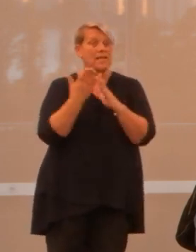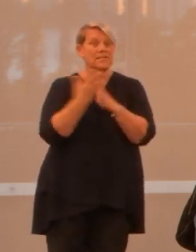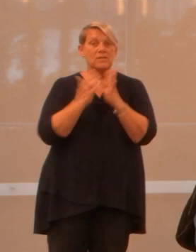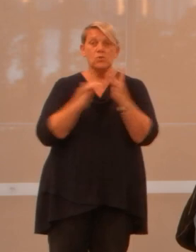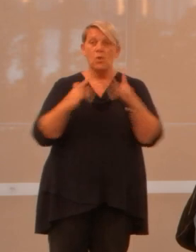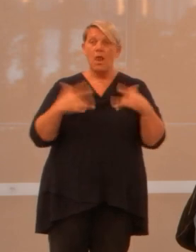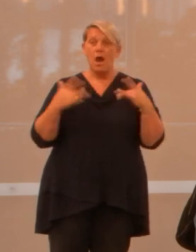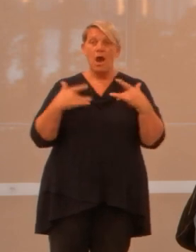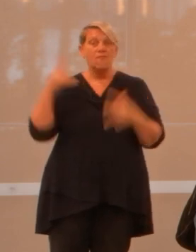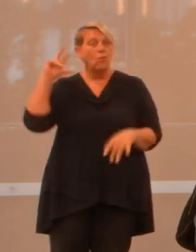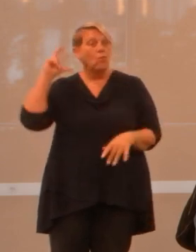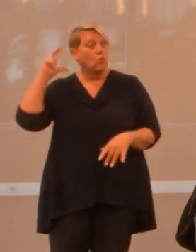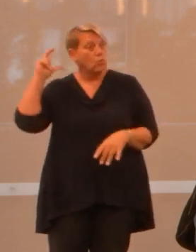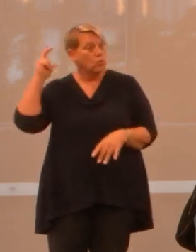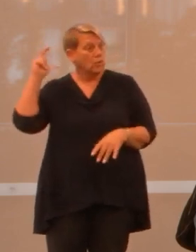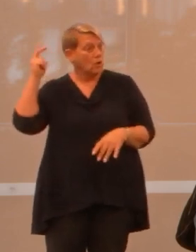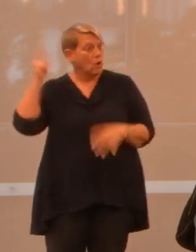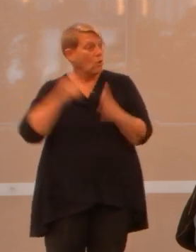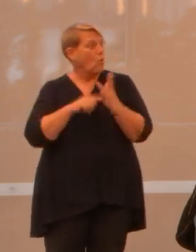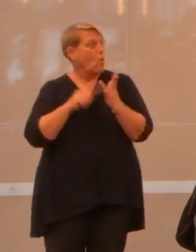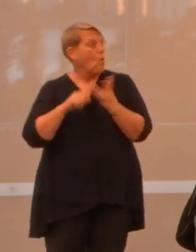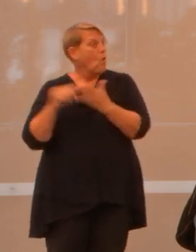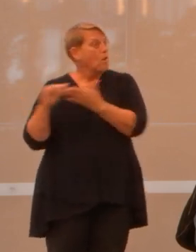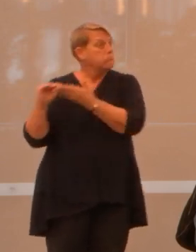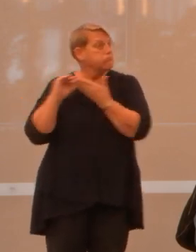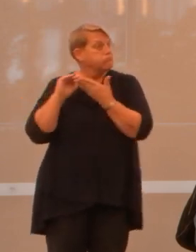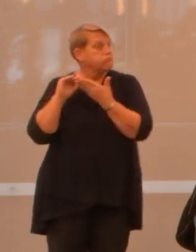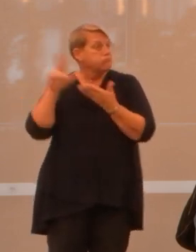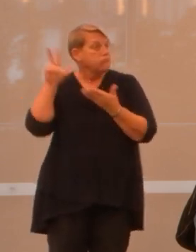audio description or assistive listening, please approach the staff member